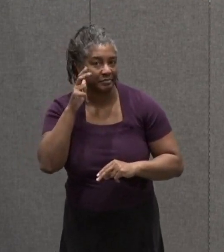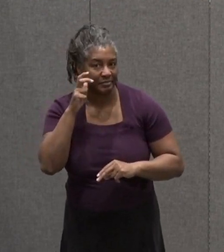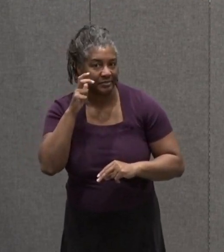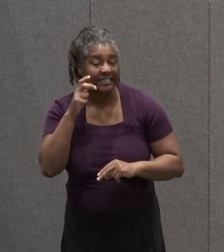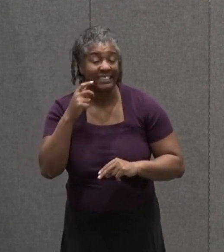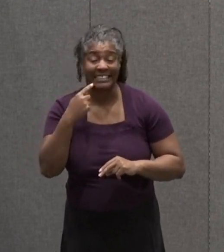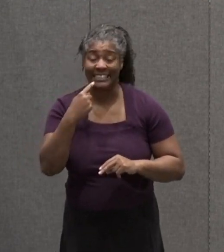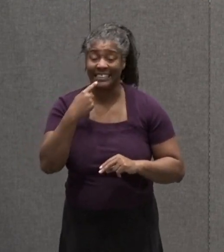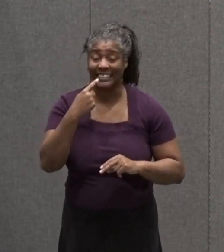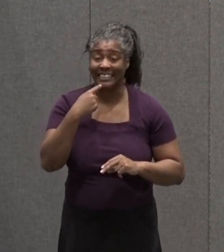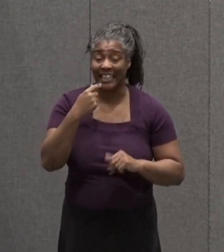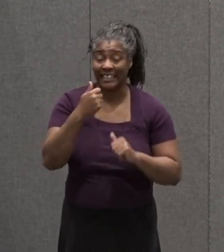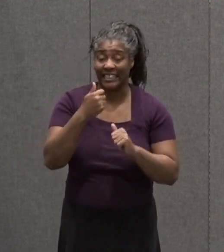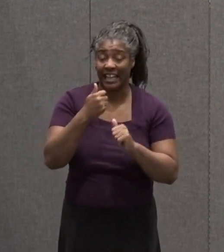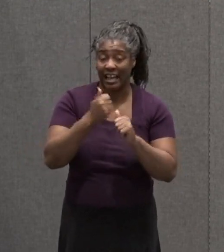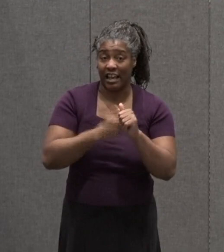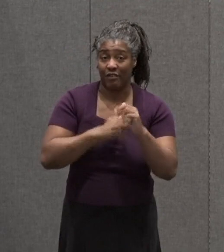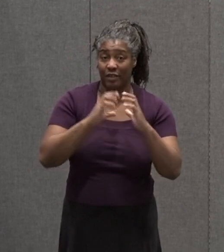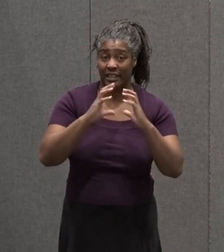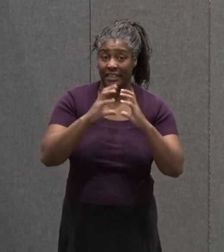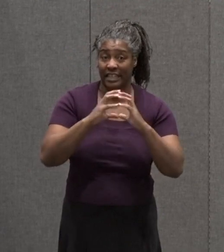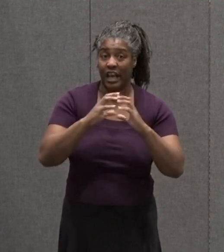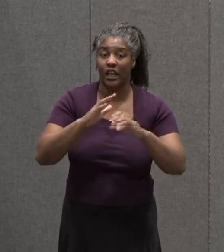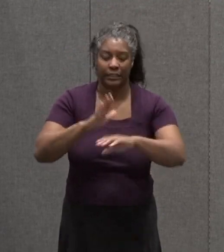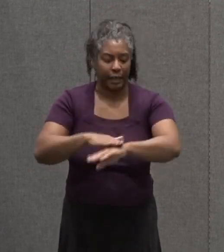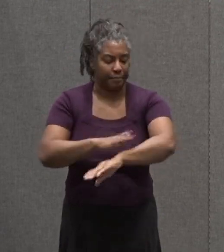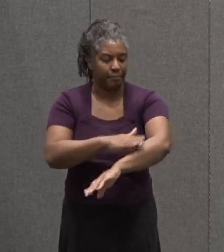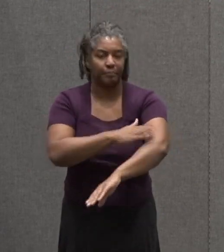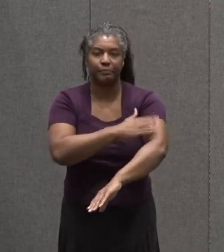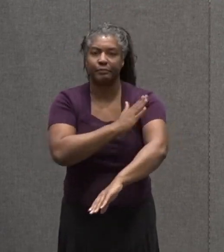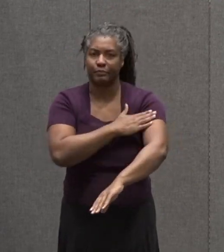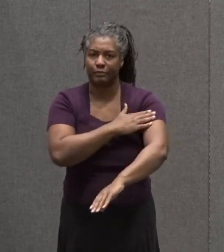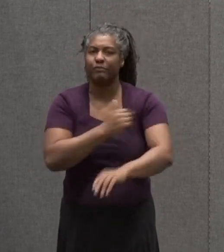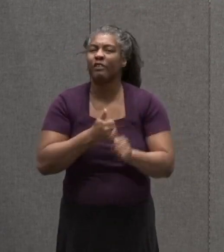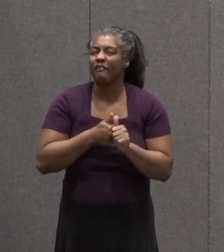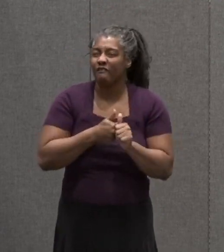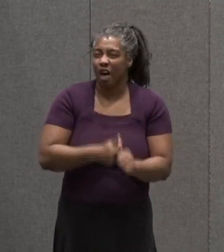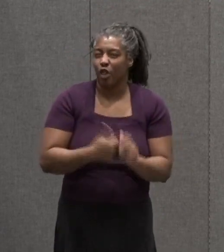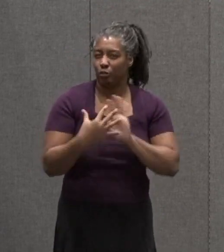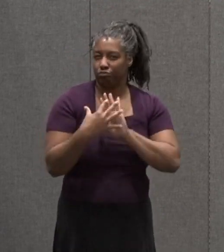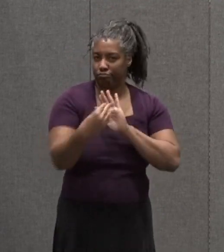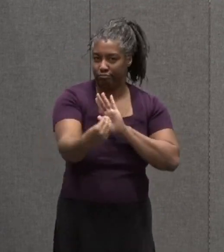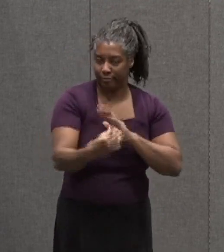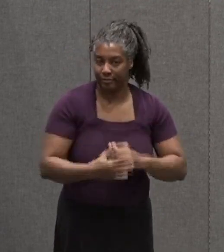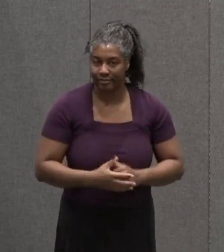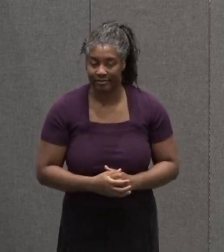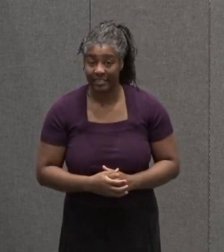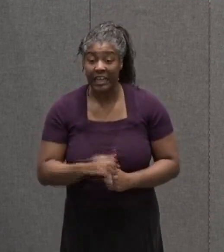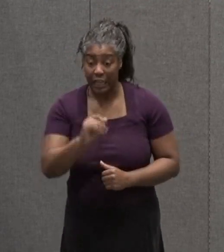Wherever you feel you want to. You don't have to do this if you don't want to. But if you do, I'd love it too.